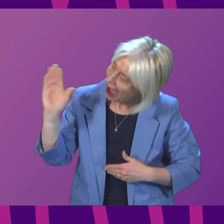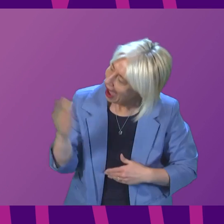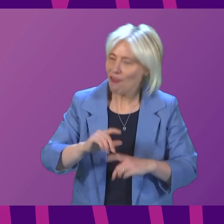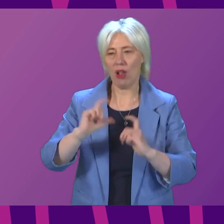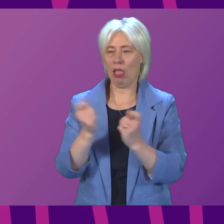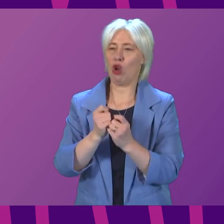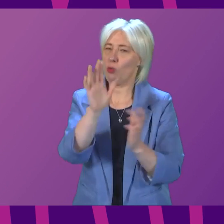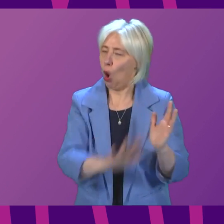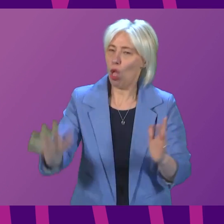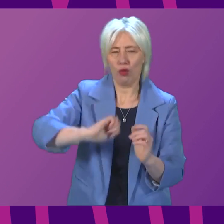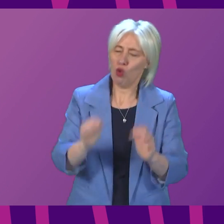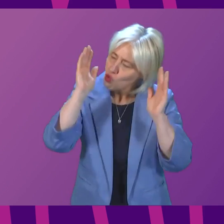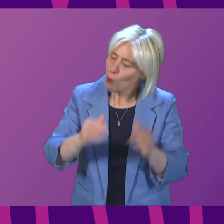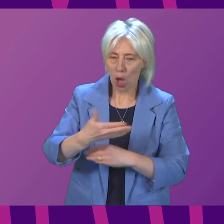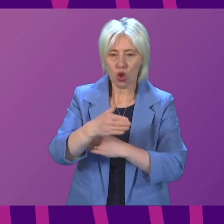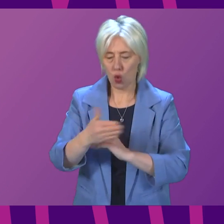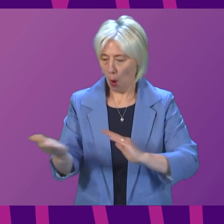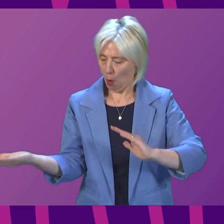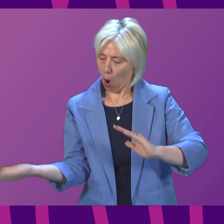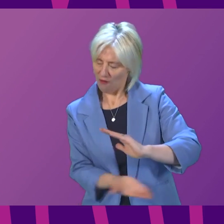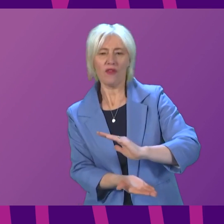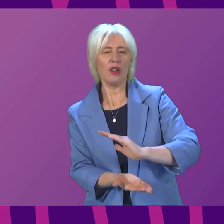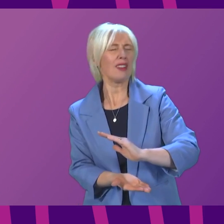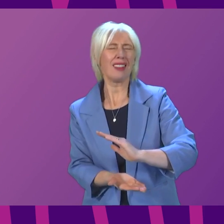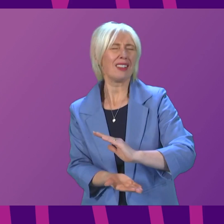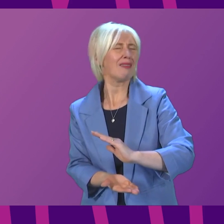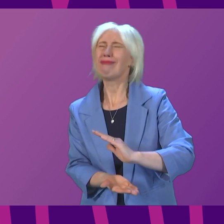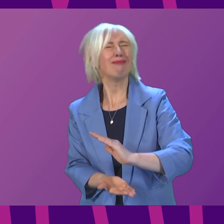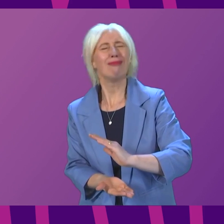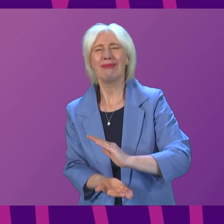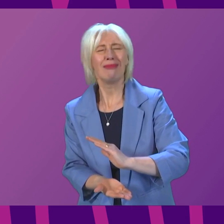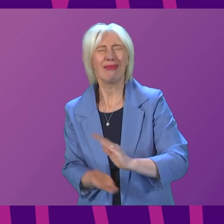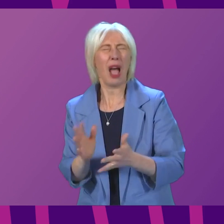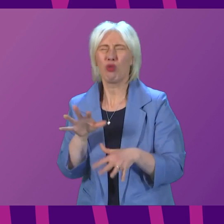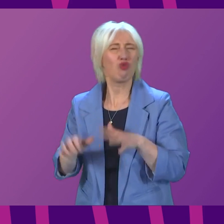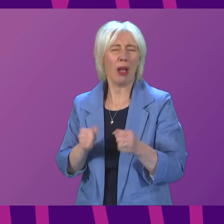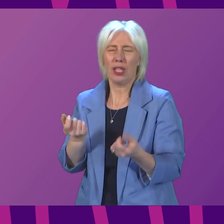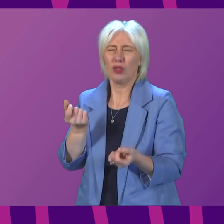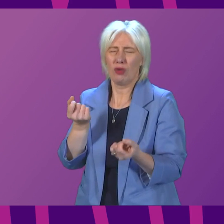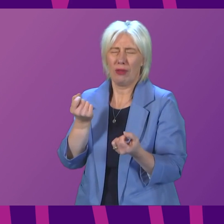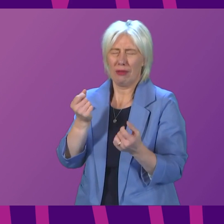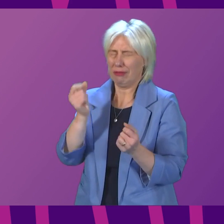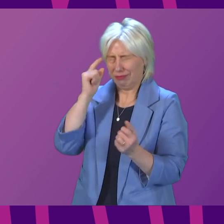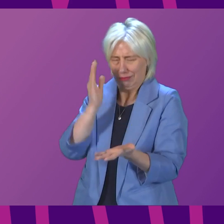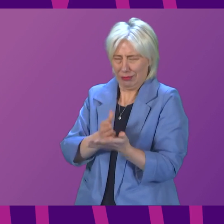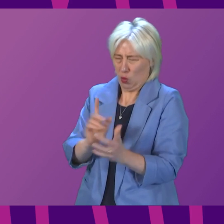the country. I am struggling to believe that I am having to take Douglas Ross through the matter in